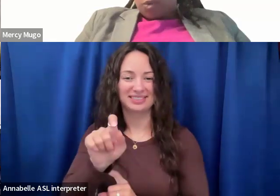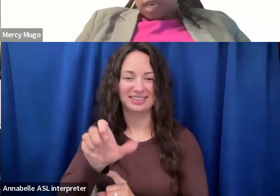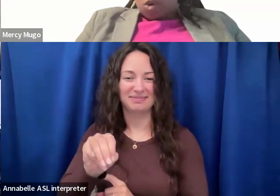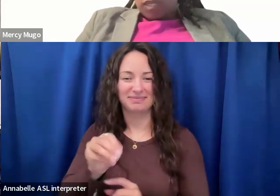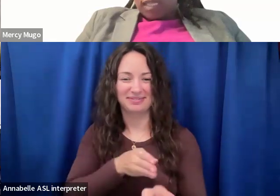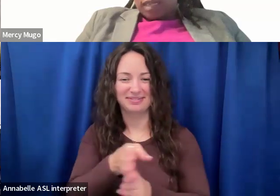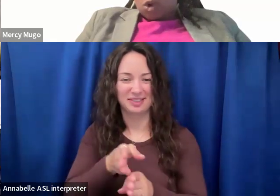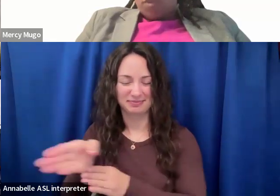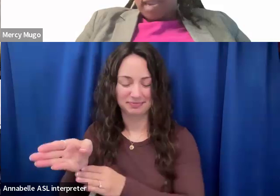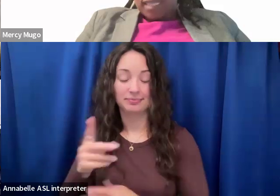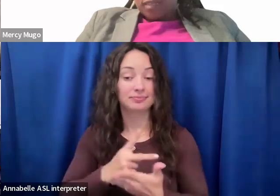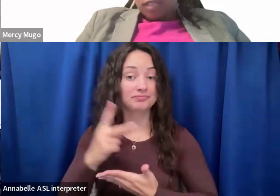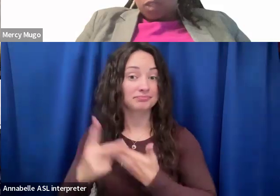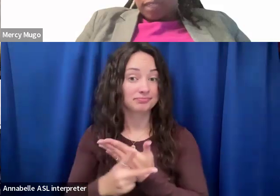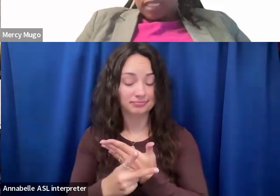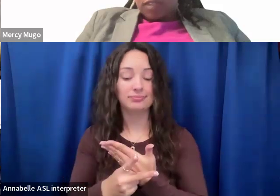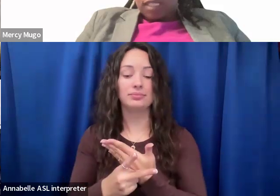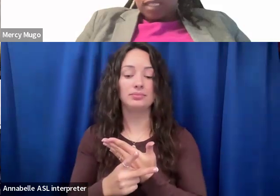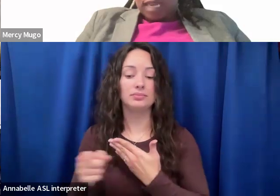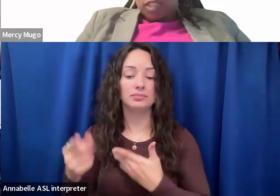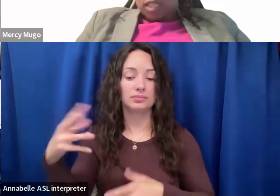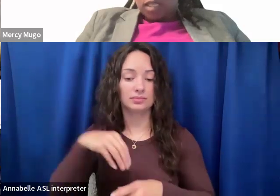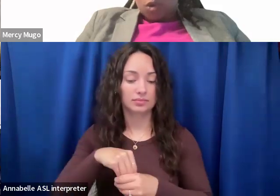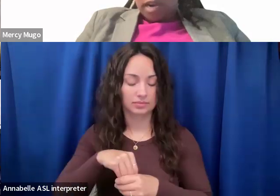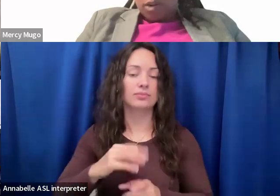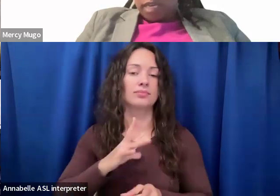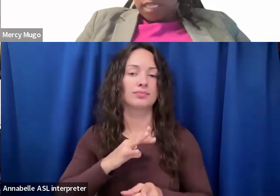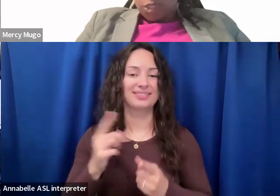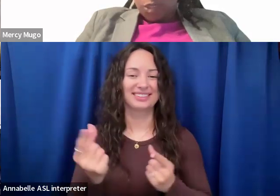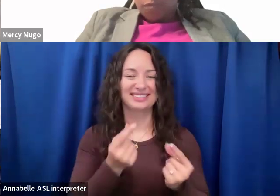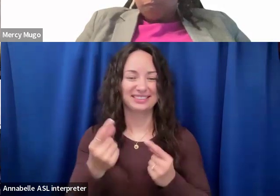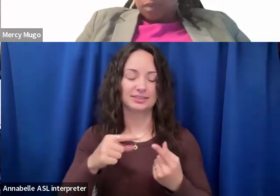includes a comprehensive set of activities such as [can't understand] orientation,